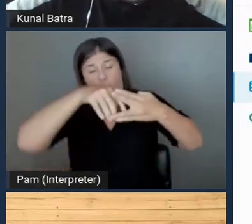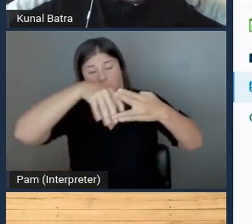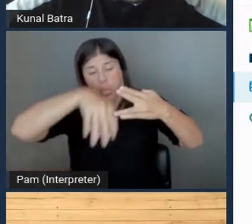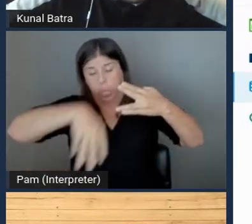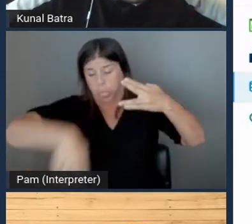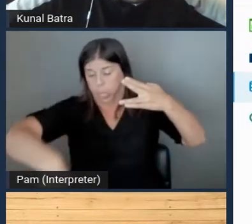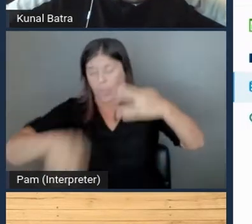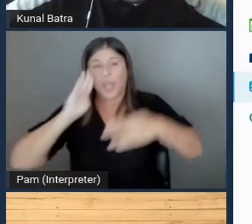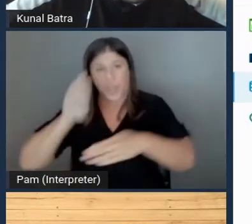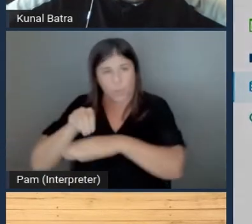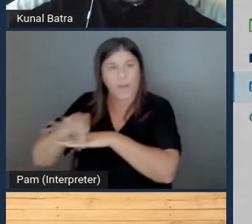In fact,